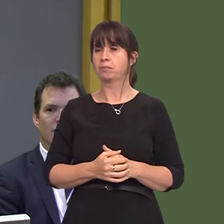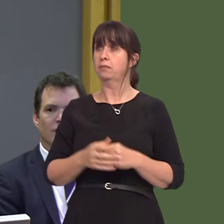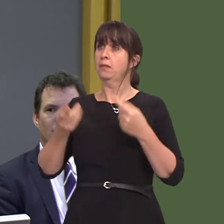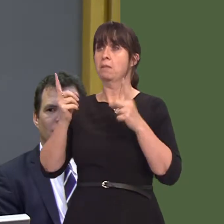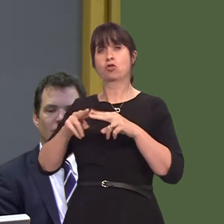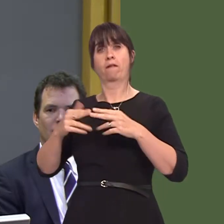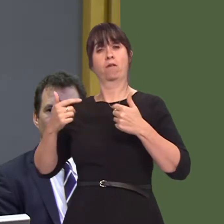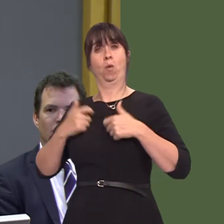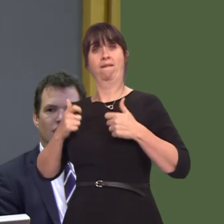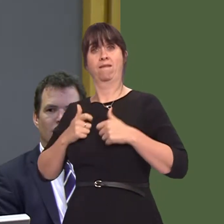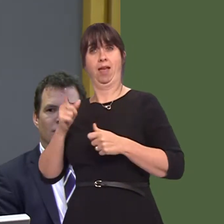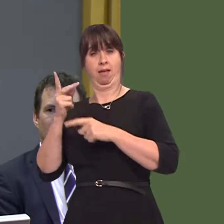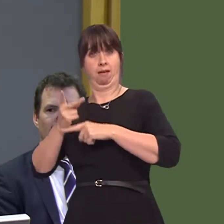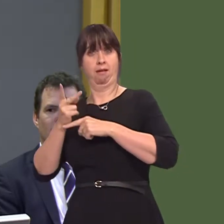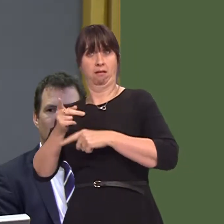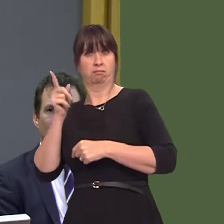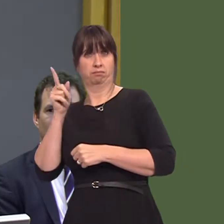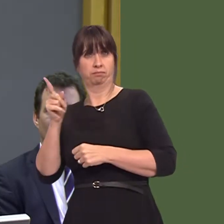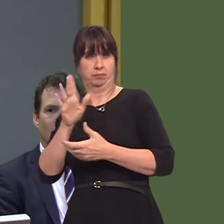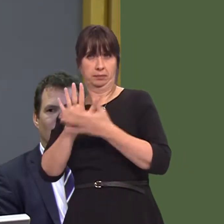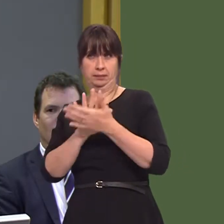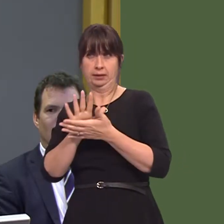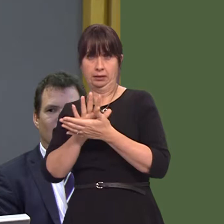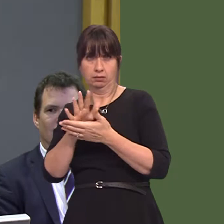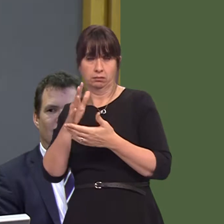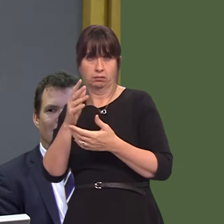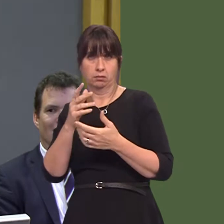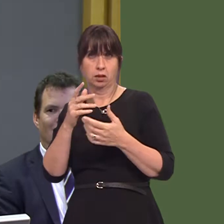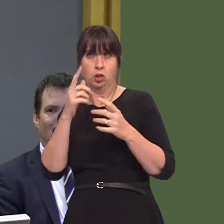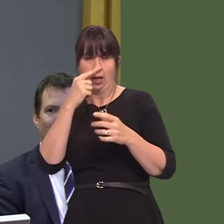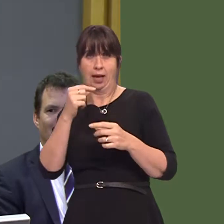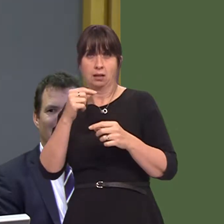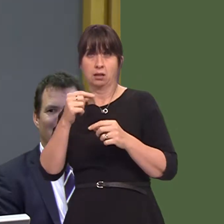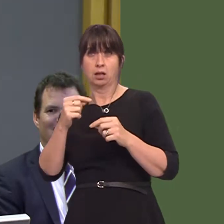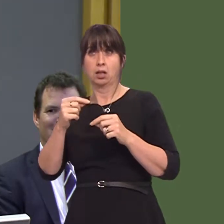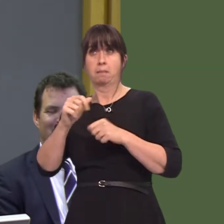enabled them to reduce the amount of time that applicants have to wait, to two weeks,